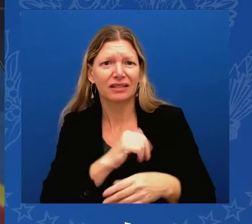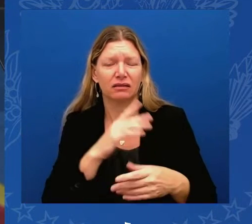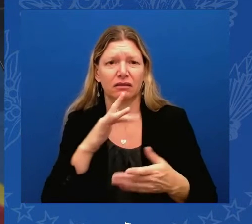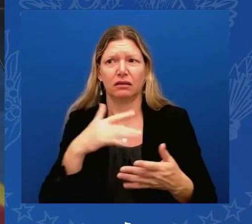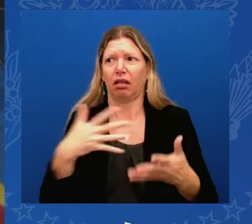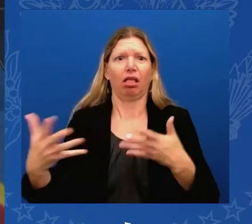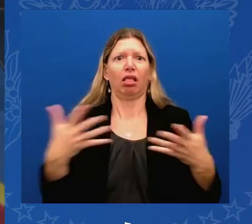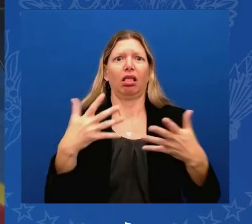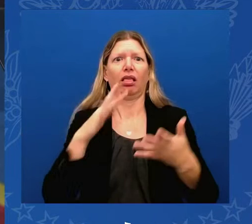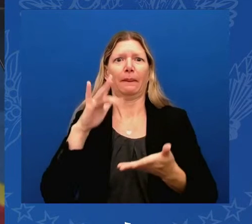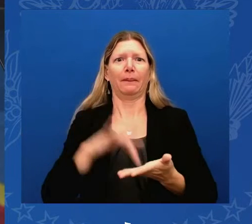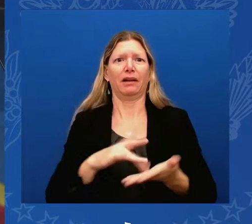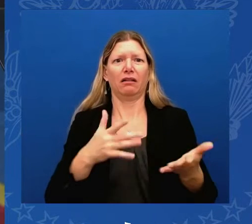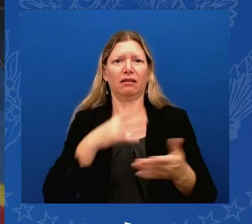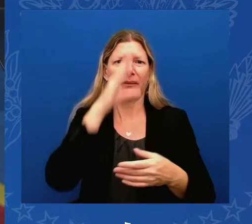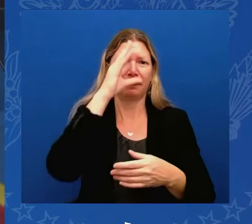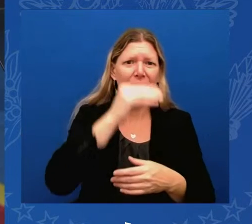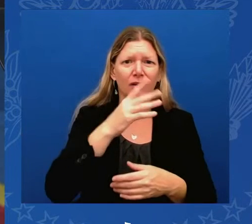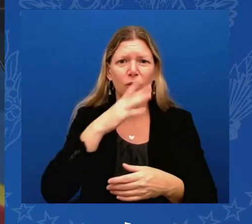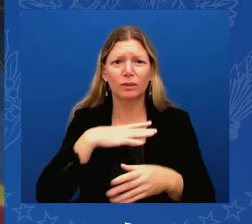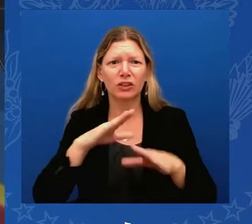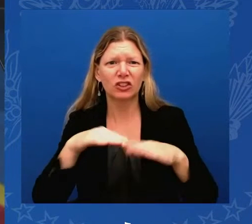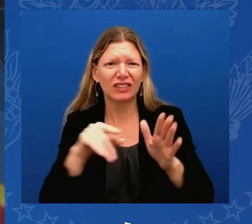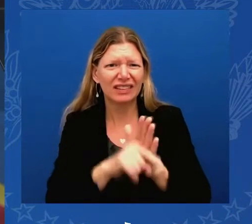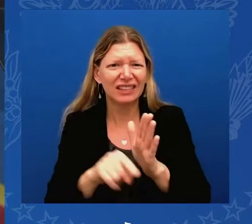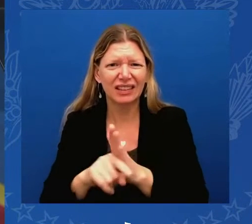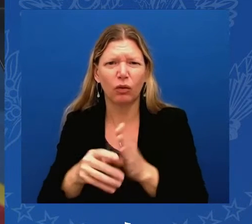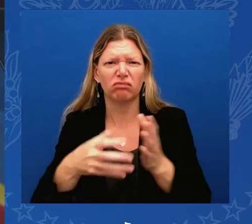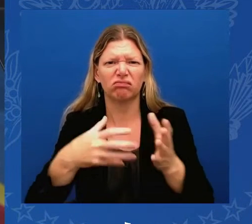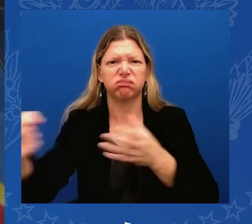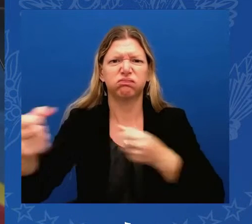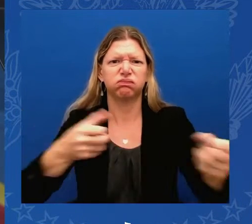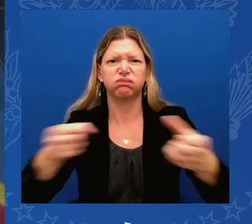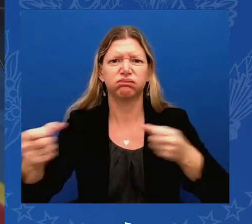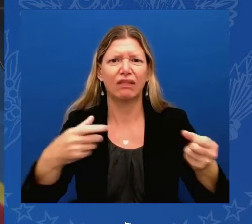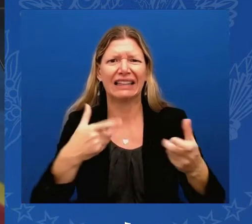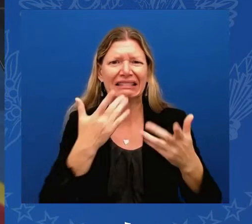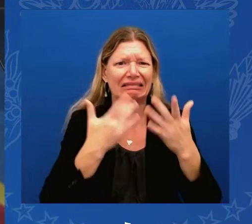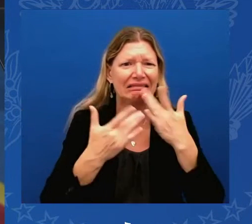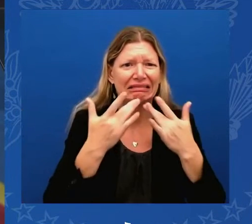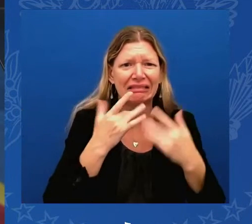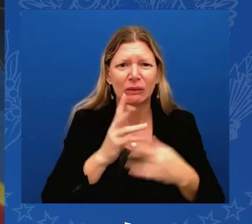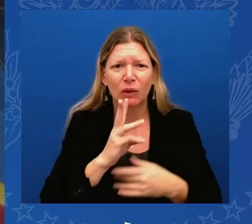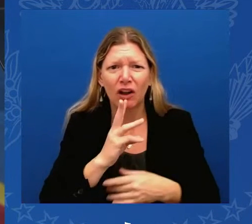It's a humanitarian crisis in Gaza. That's why I've called for an immediate ceasefire --